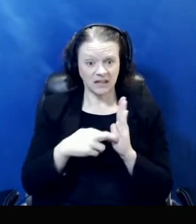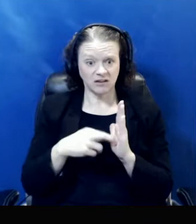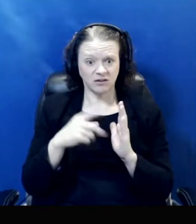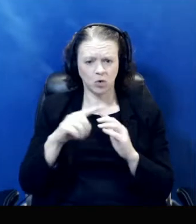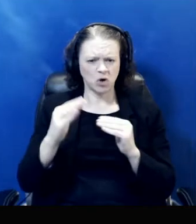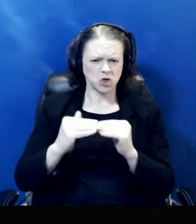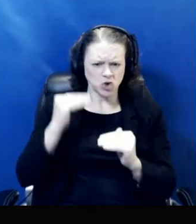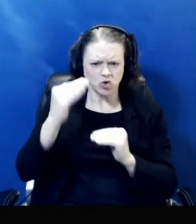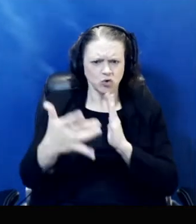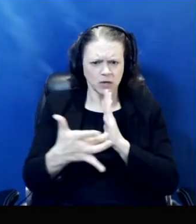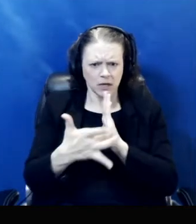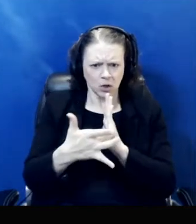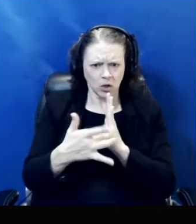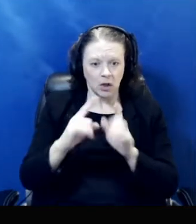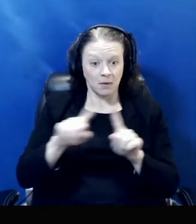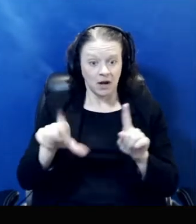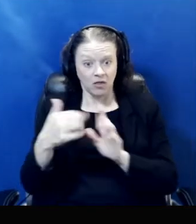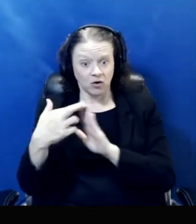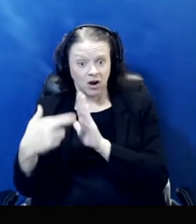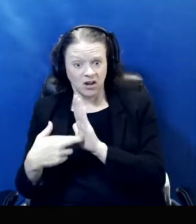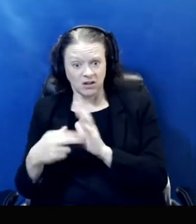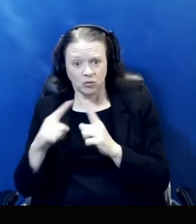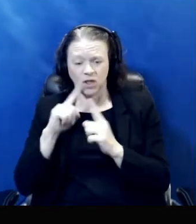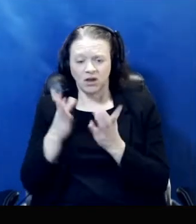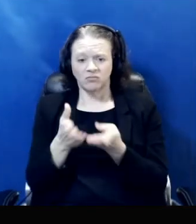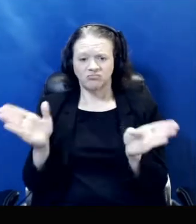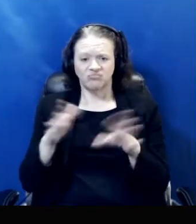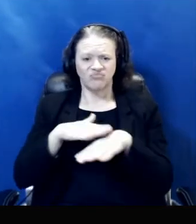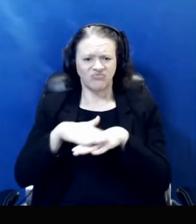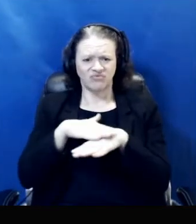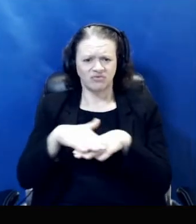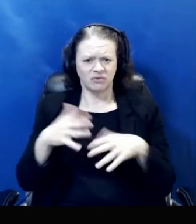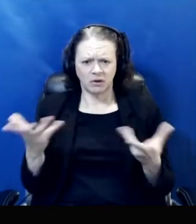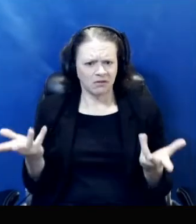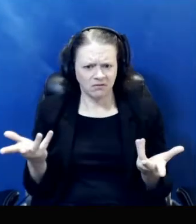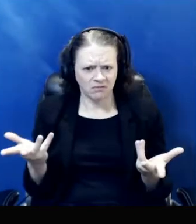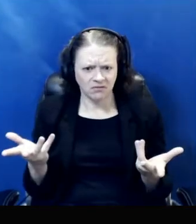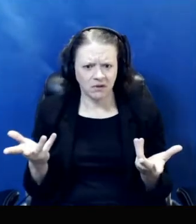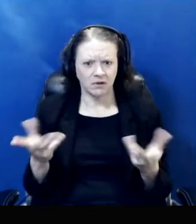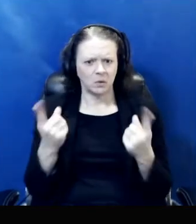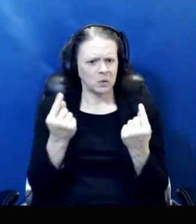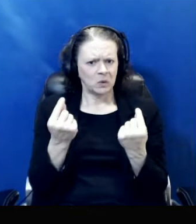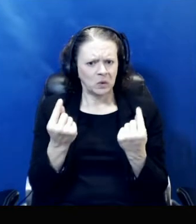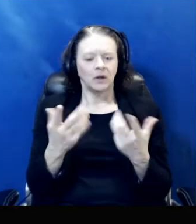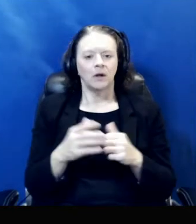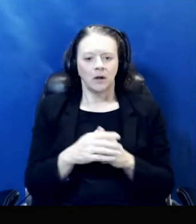but in other ones we were way too broad. Even worse, a lot of this had a lack of context.